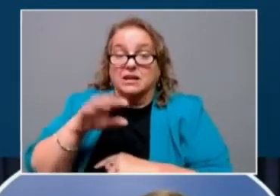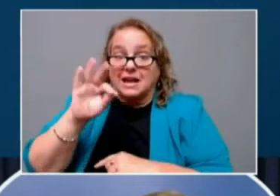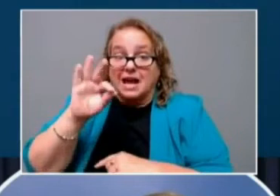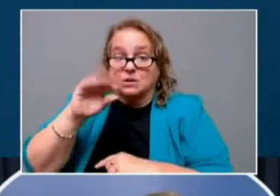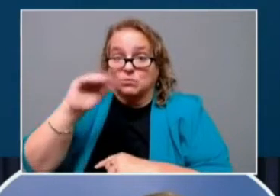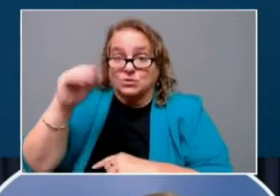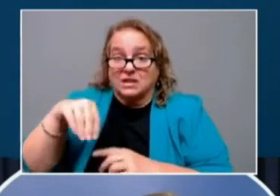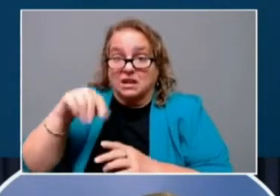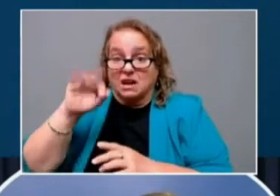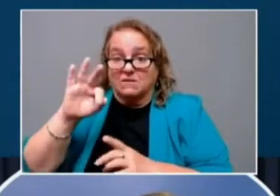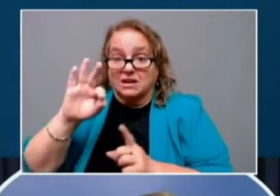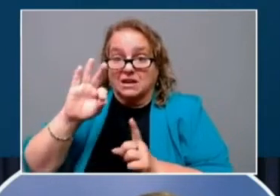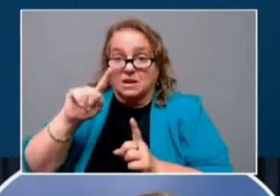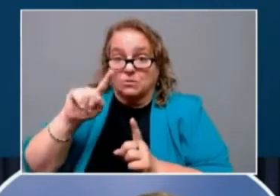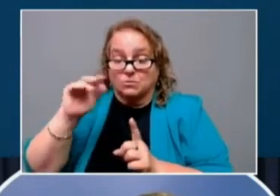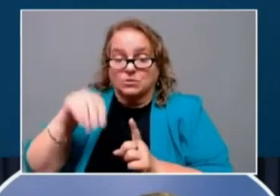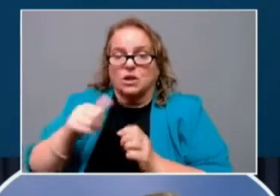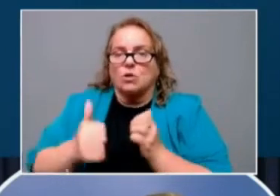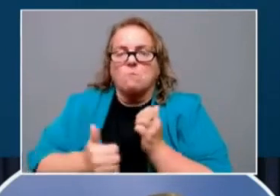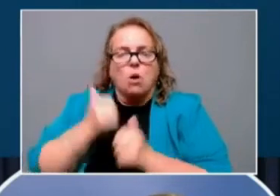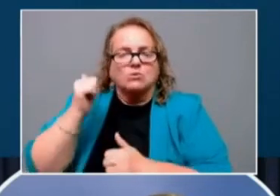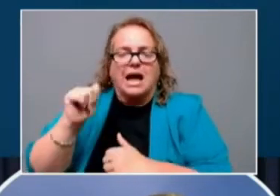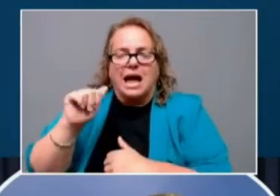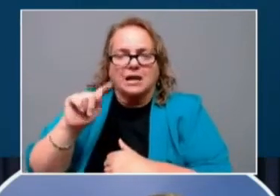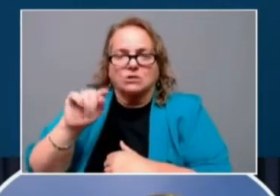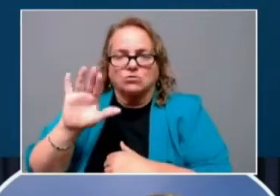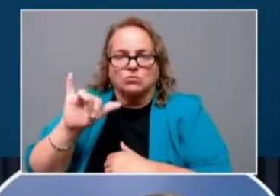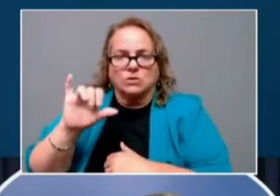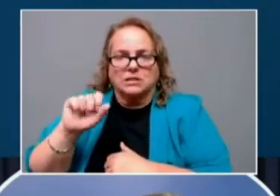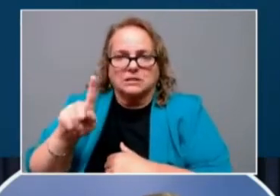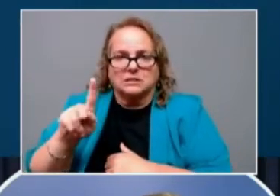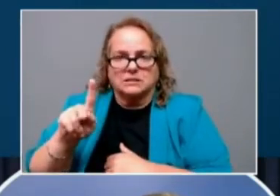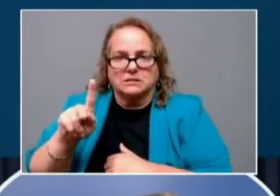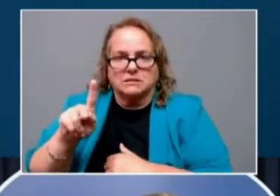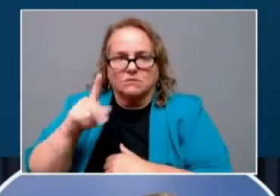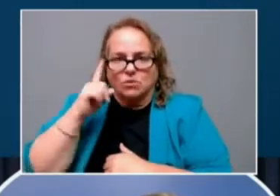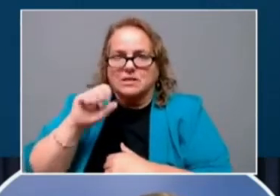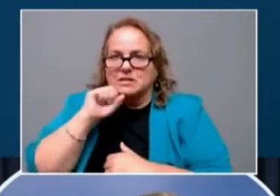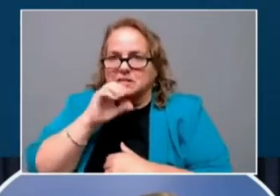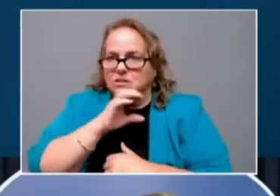most at risk that are out there. It also shows we got a lot of work to do,